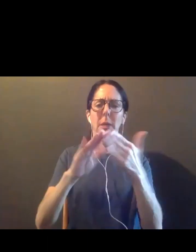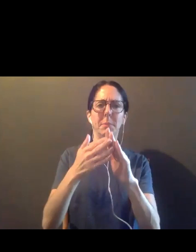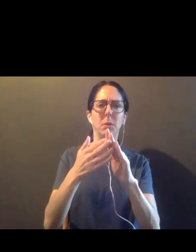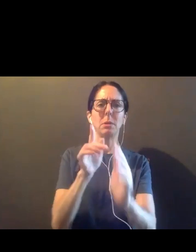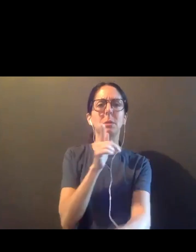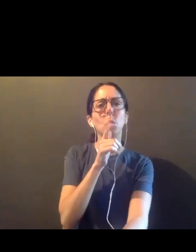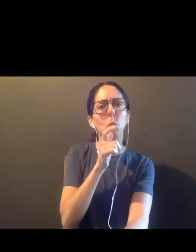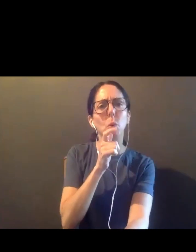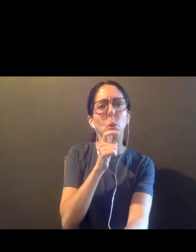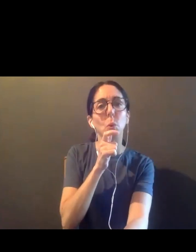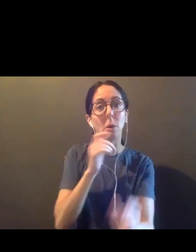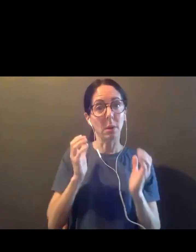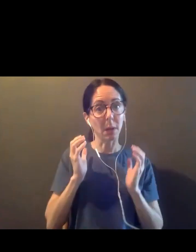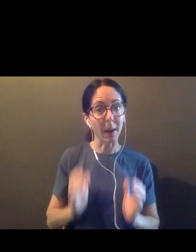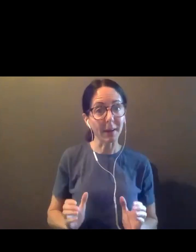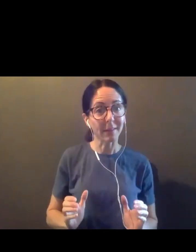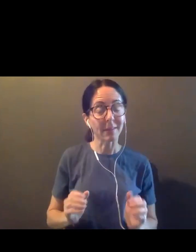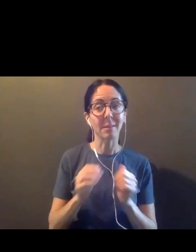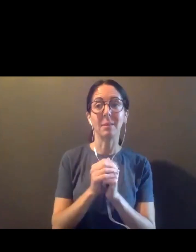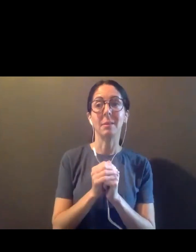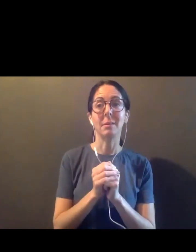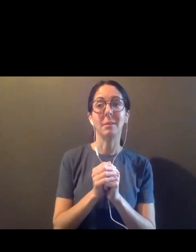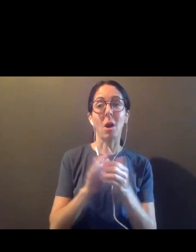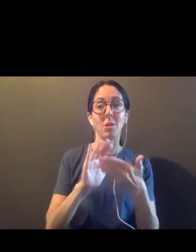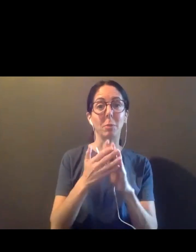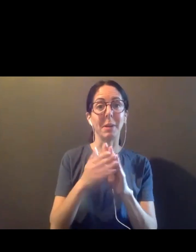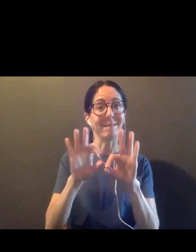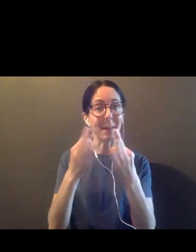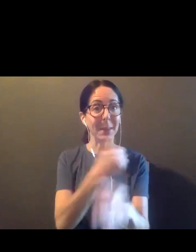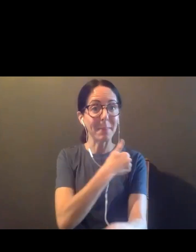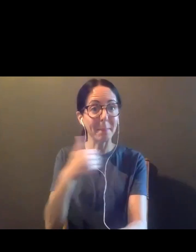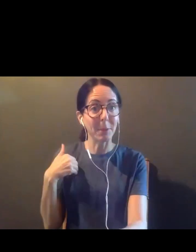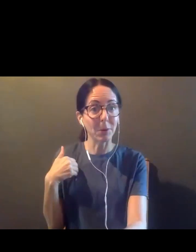Is it the clients, is it the family members, is it just caregivers, is it your staff?